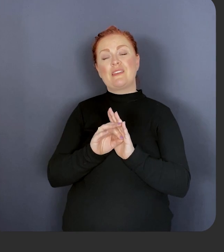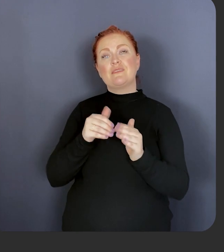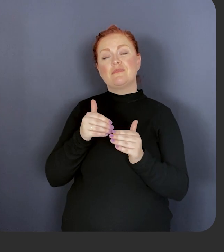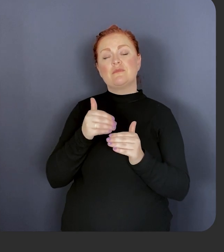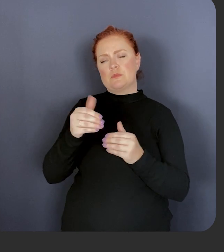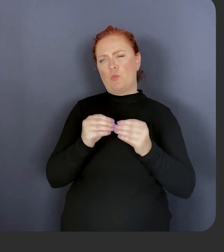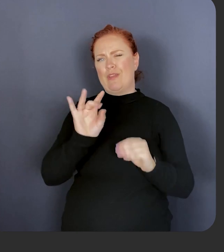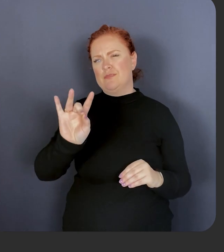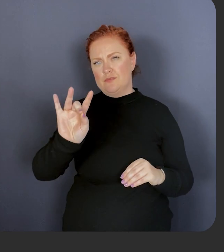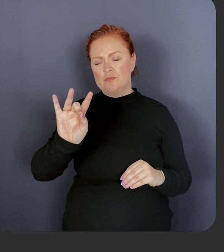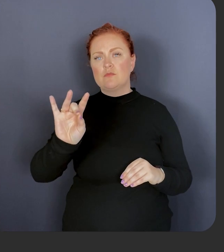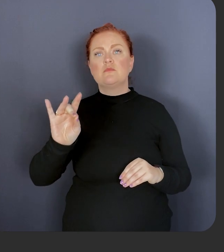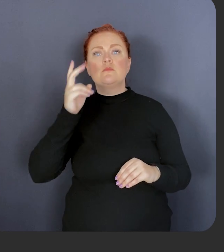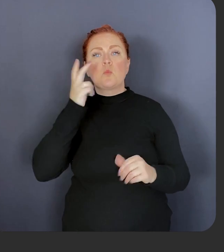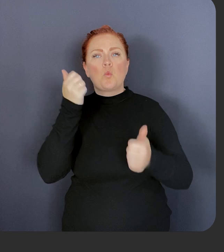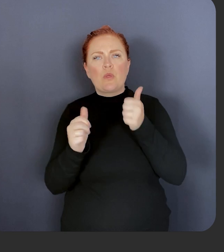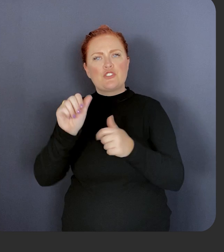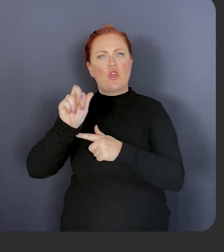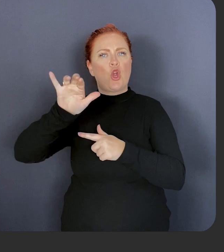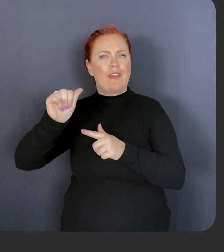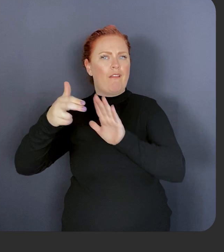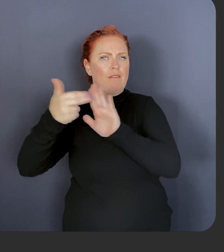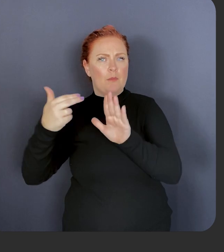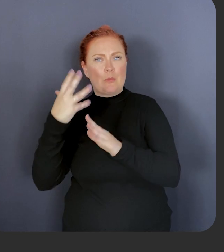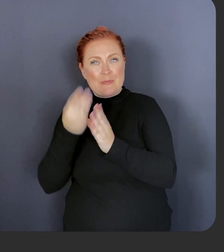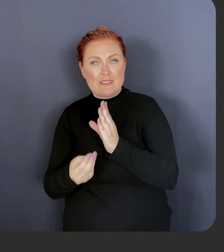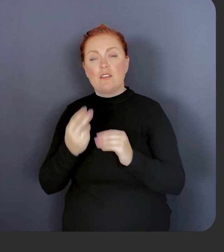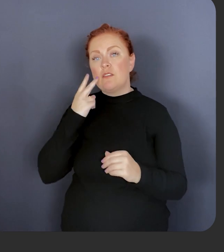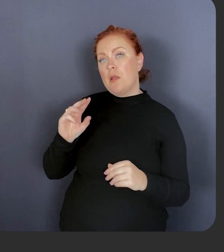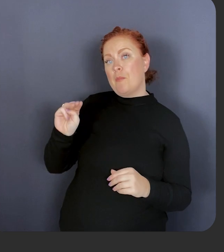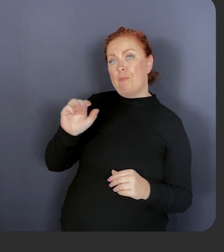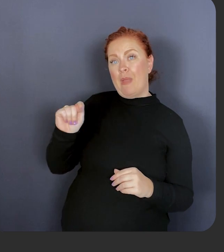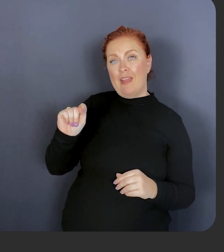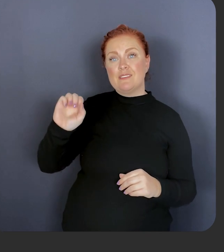to see what aria-label is missing. And what I'm noticing is this mat-slider is an accessibility.